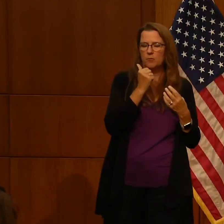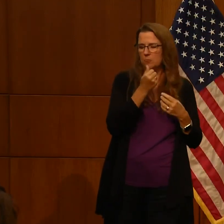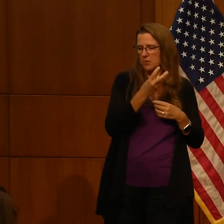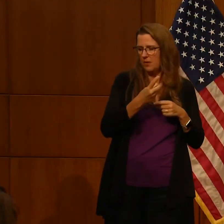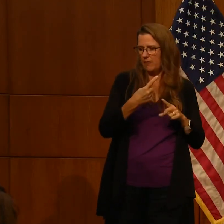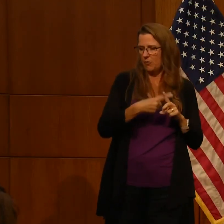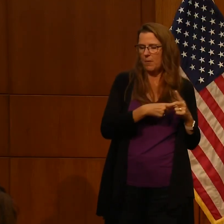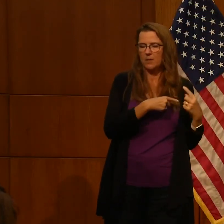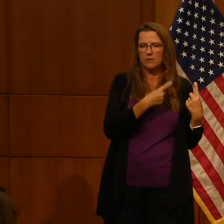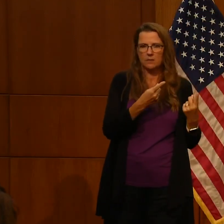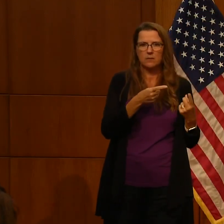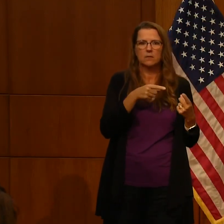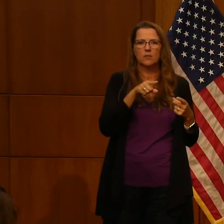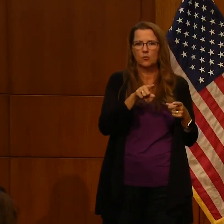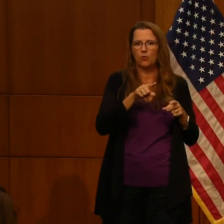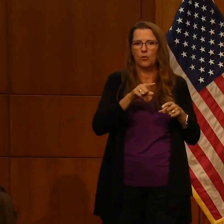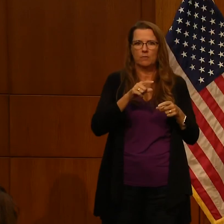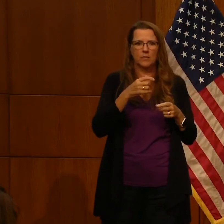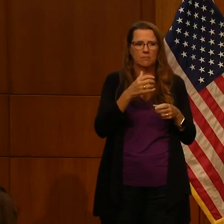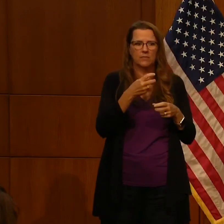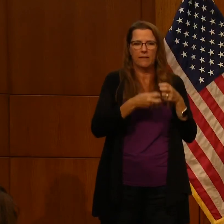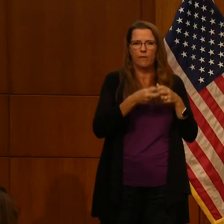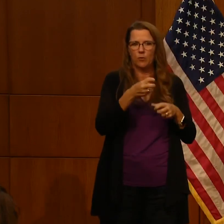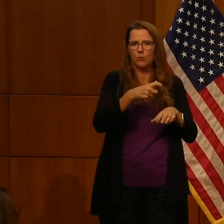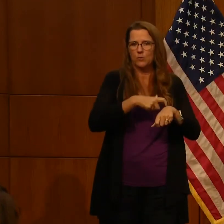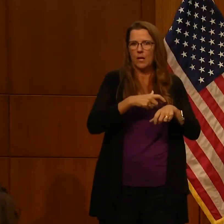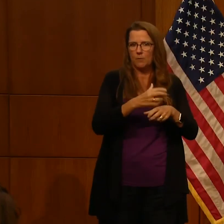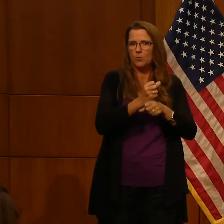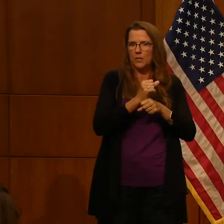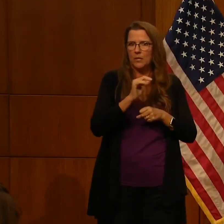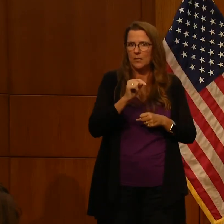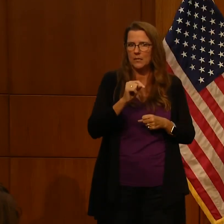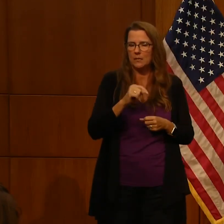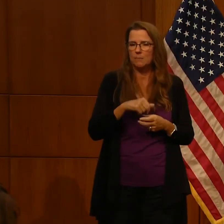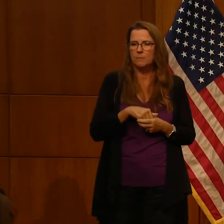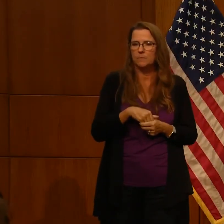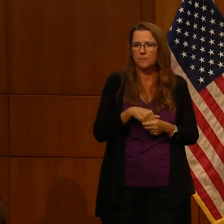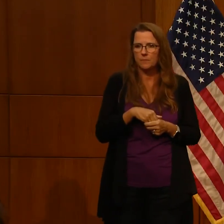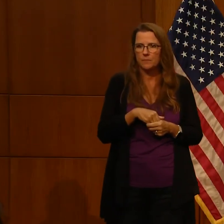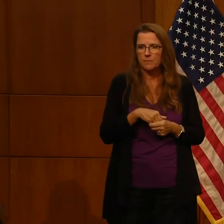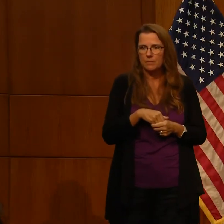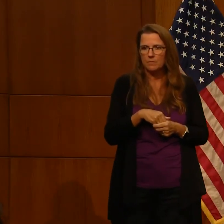FROM WHO SAID THEY WORKED IN CORRECTIONS FOR A NUMBER OF MODERN OUT THERE THIS WHOLE